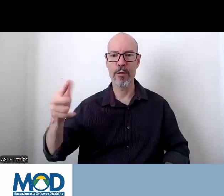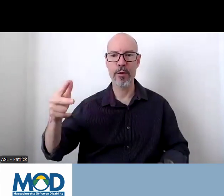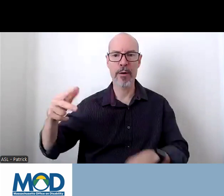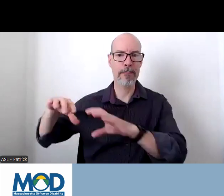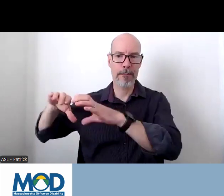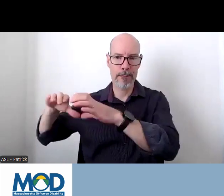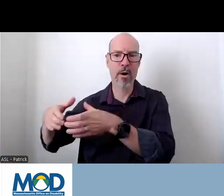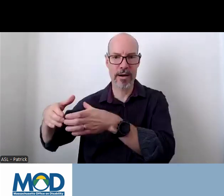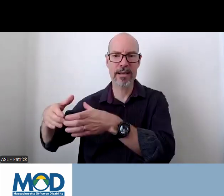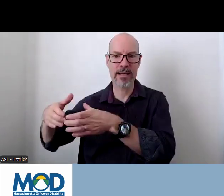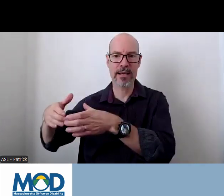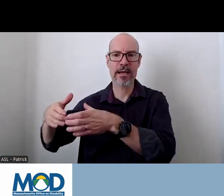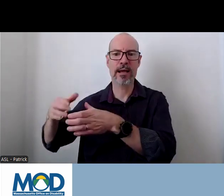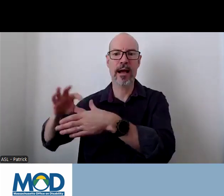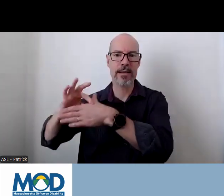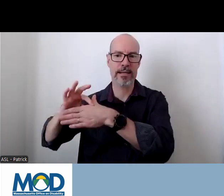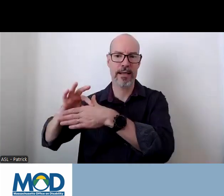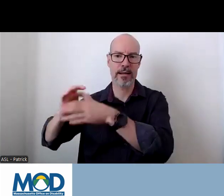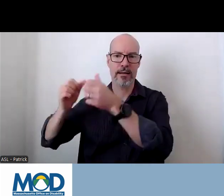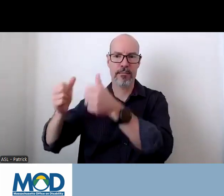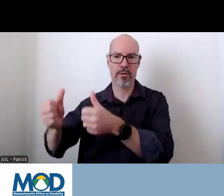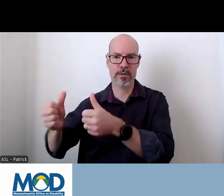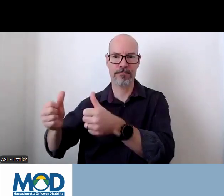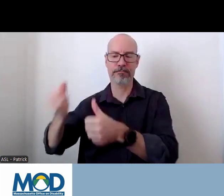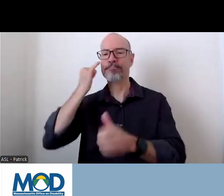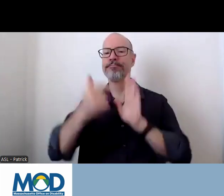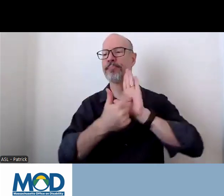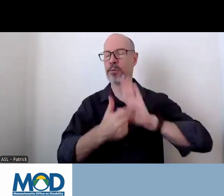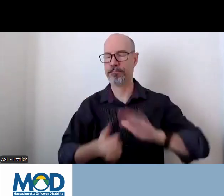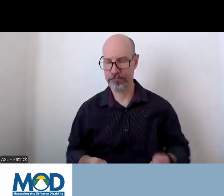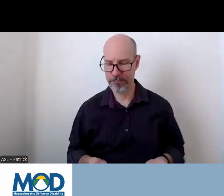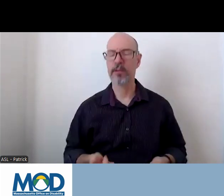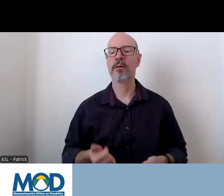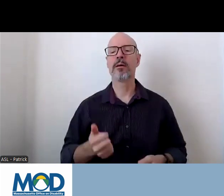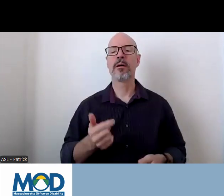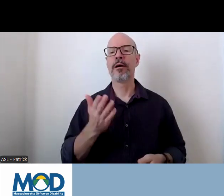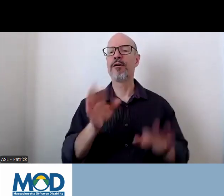Basically what it means is if you have sort of a form on a website that the members of the